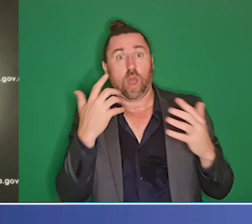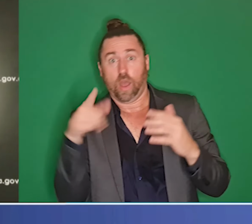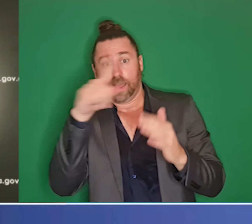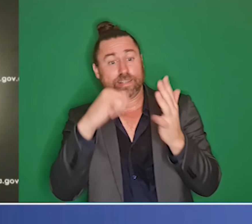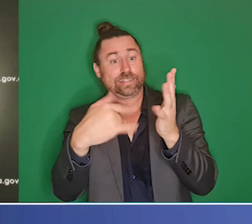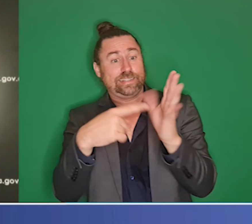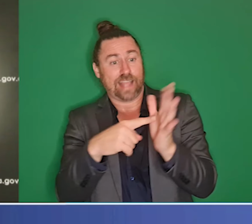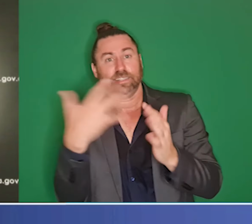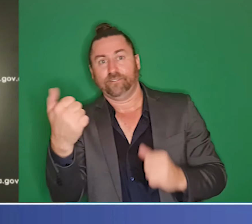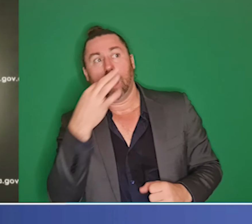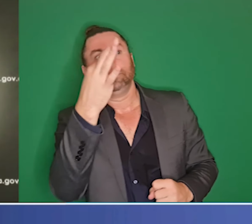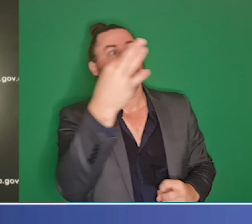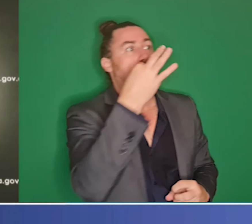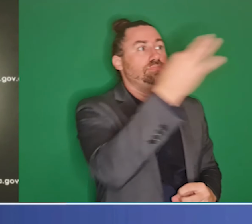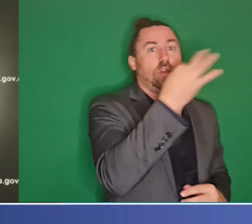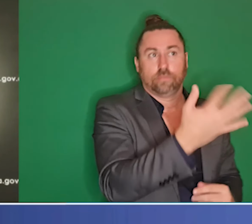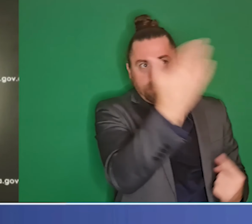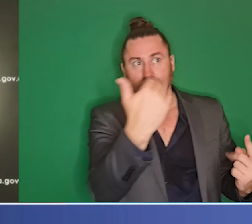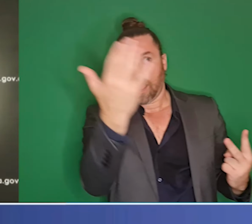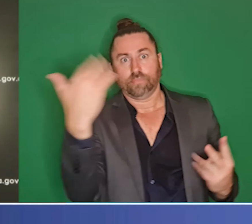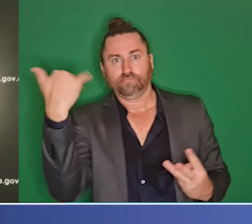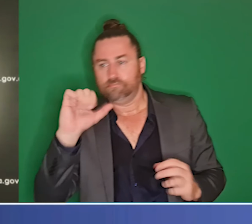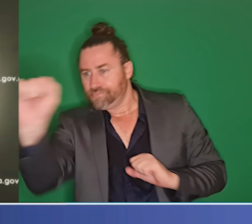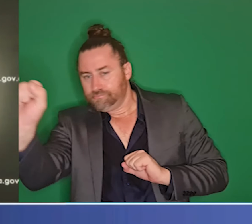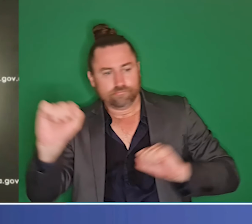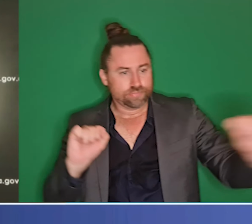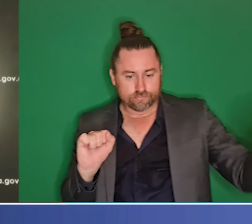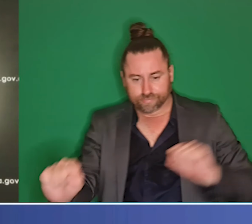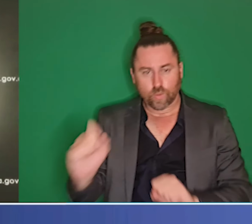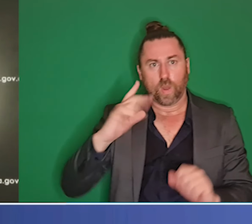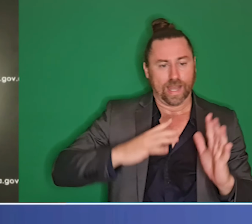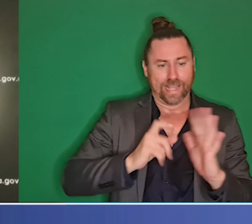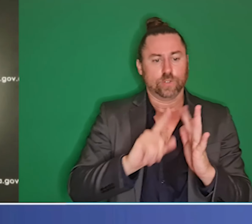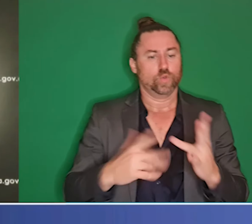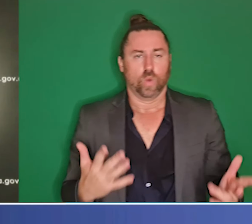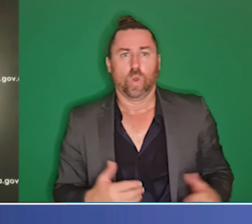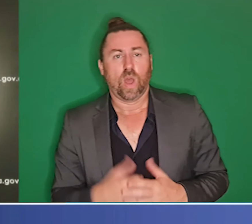So, there's more that can be done, that way, and using hospital staff